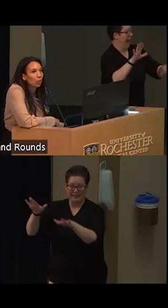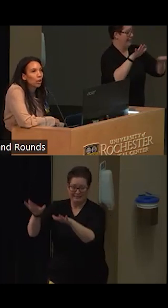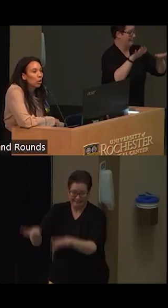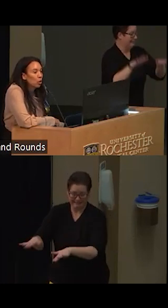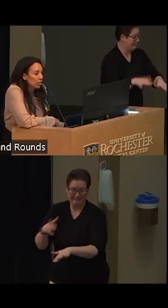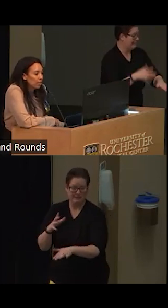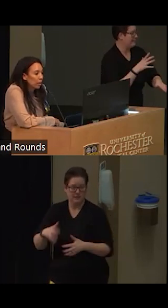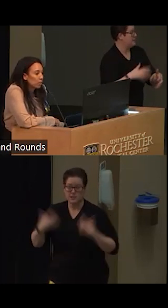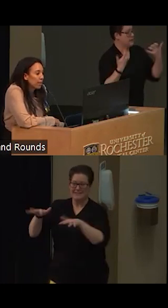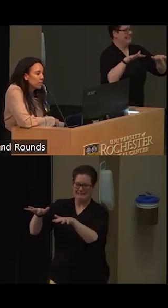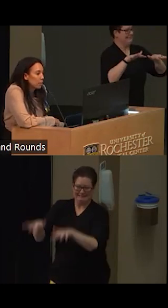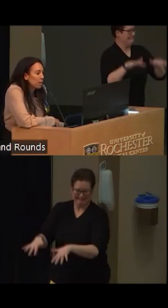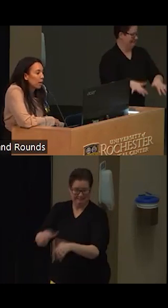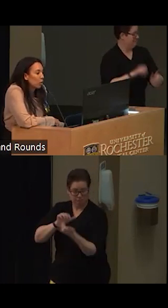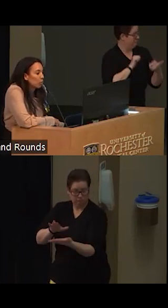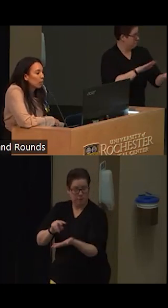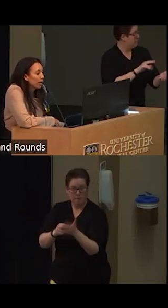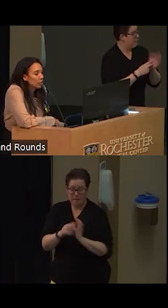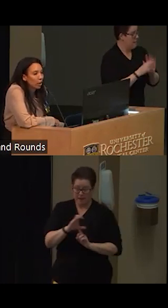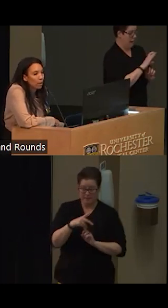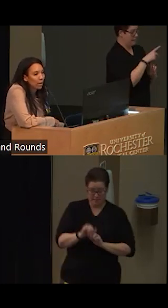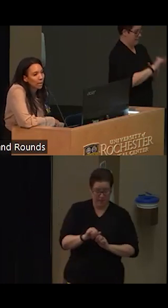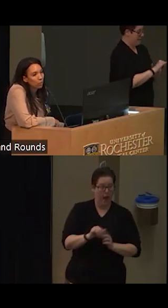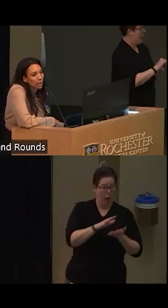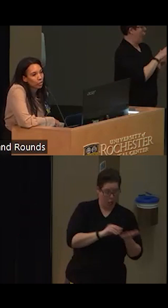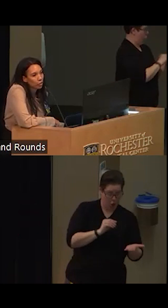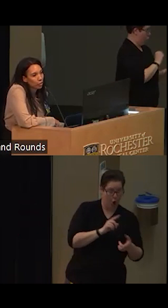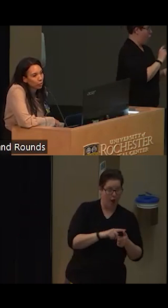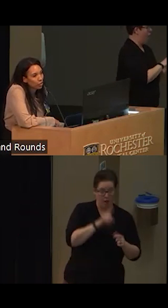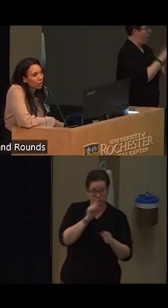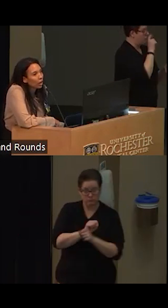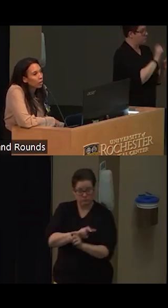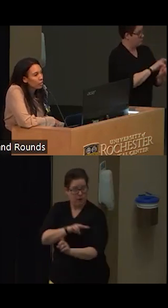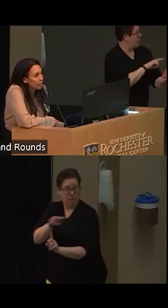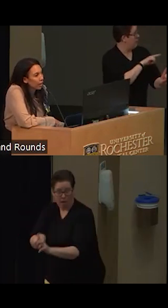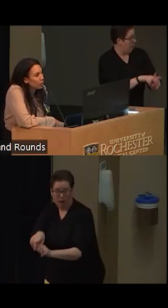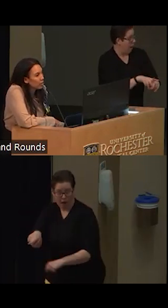so did they complete that CPI work prior to coming and we introduced another scale which